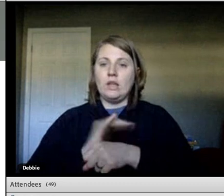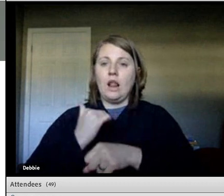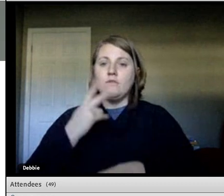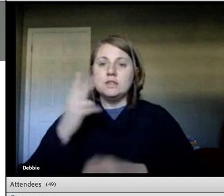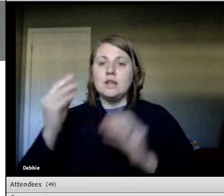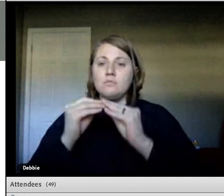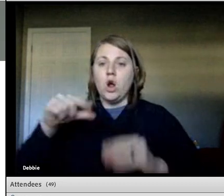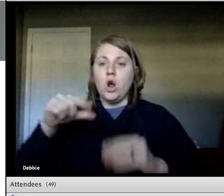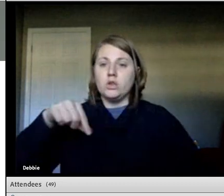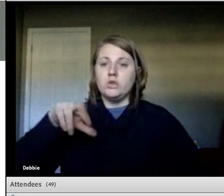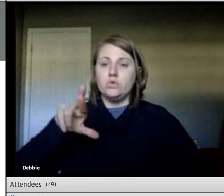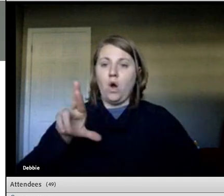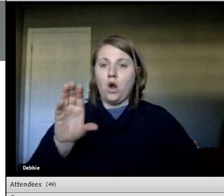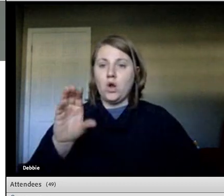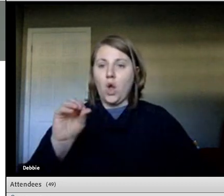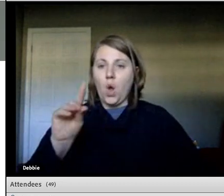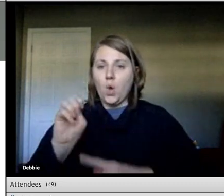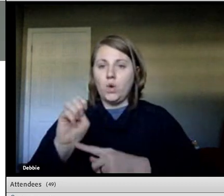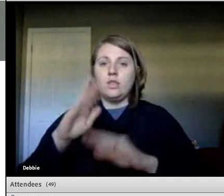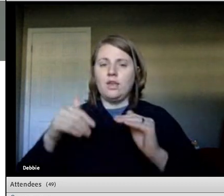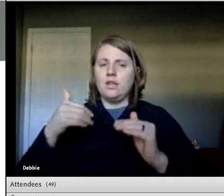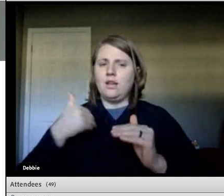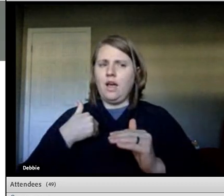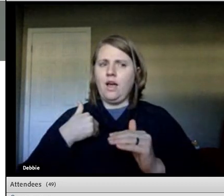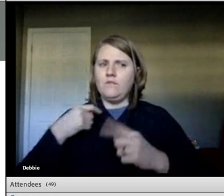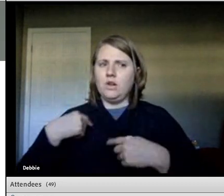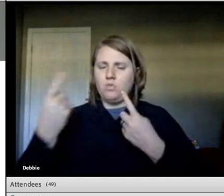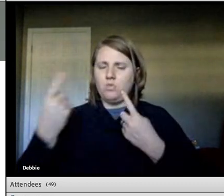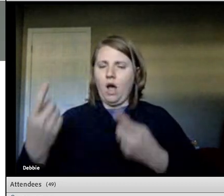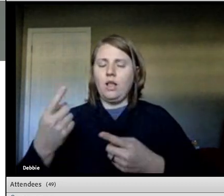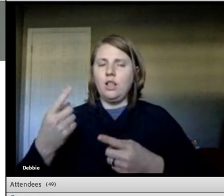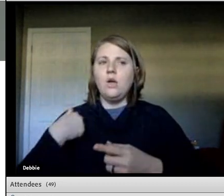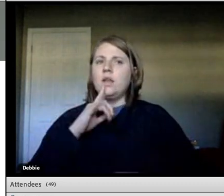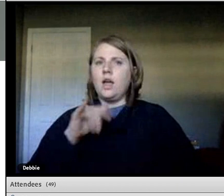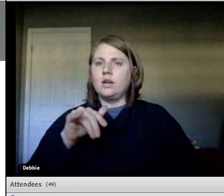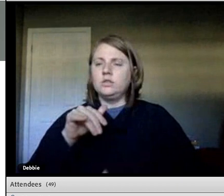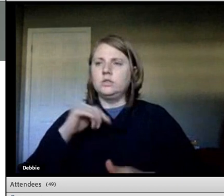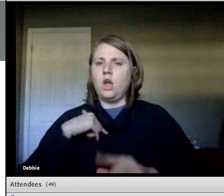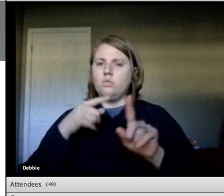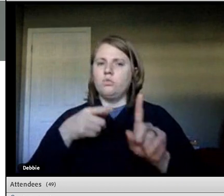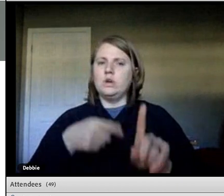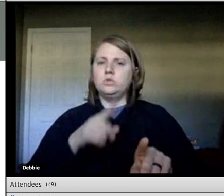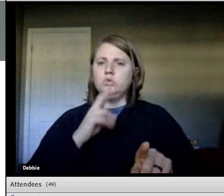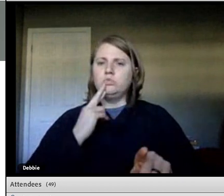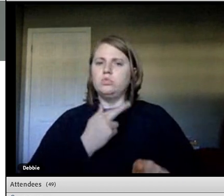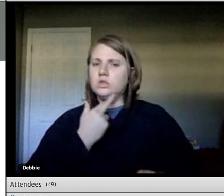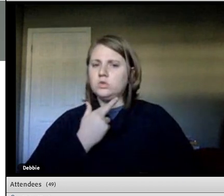than I have in a while. We were actually -- I went to a restaurant. it was a bold move for me, the other day,